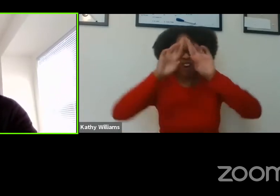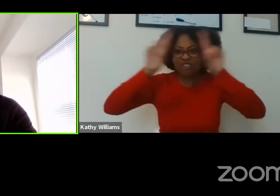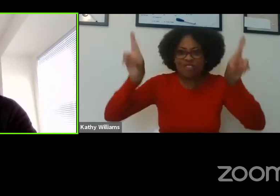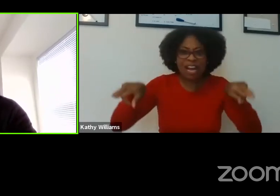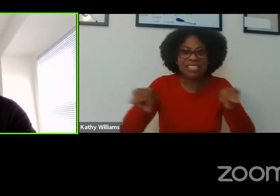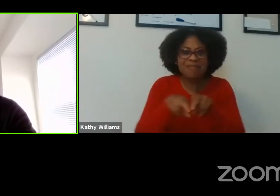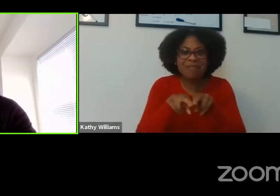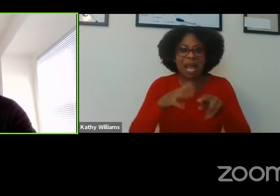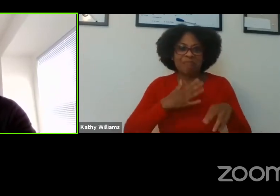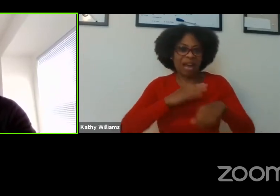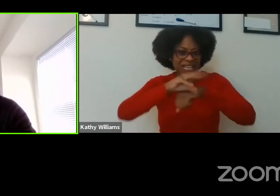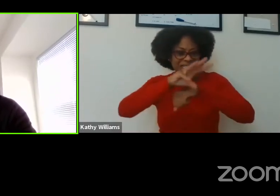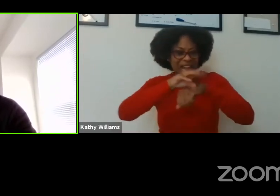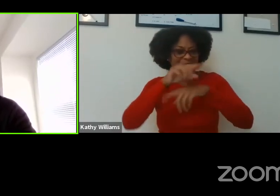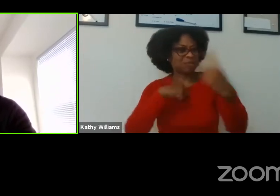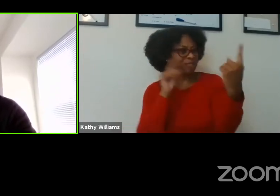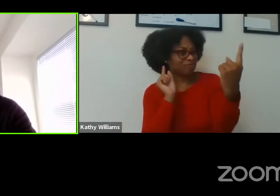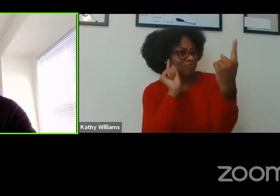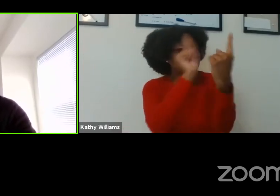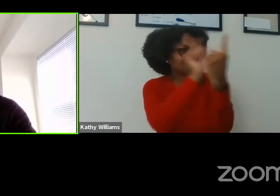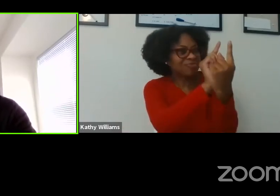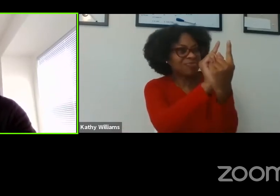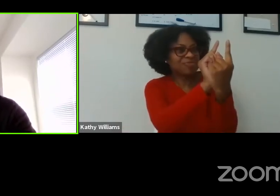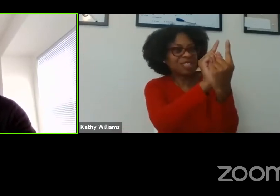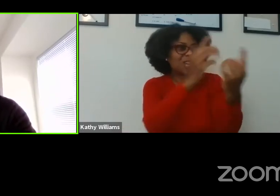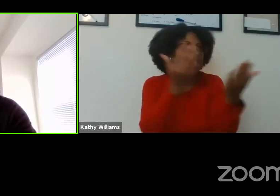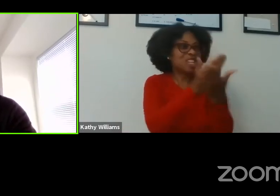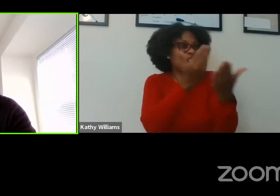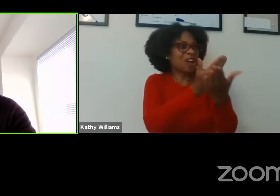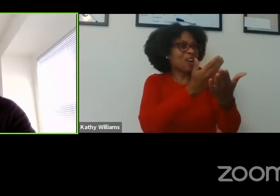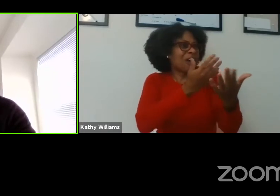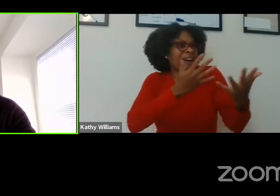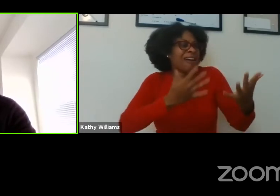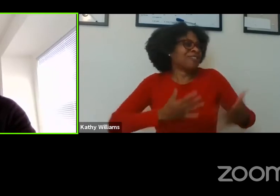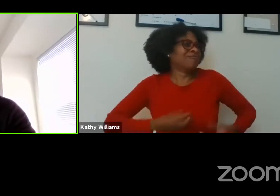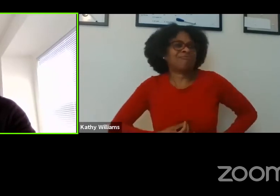and I went to my counselor with this new energy and, you know, my accommodations are clicking.